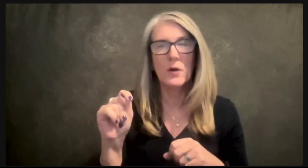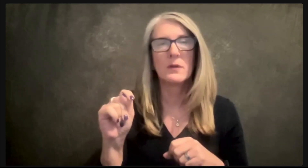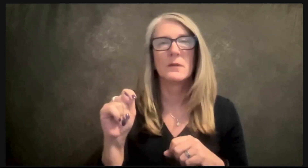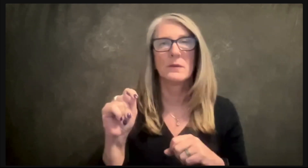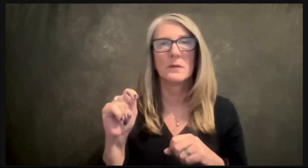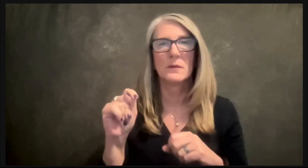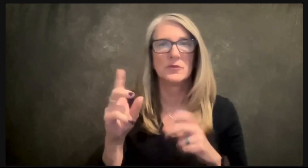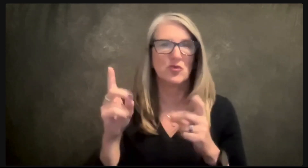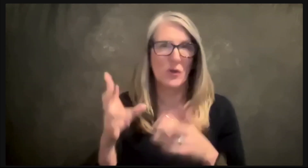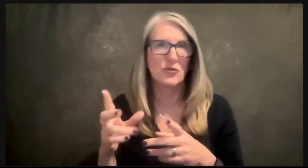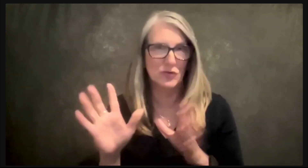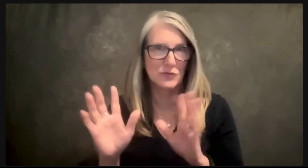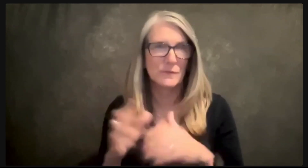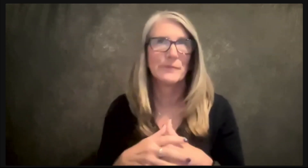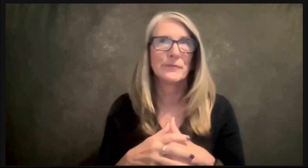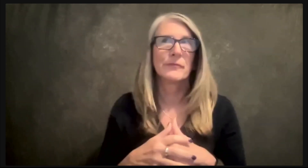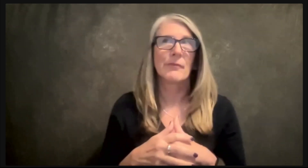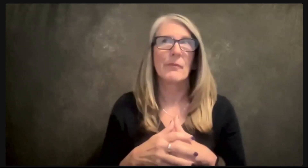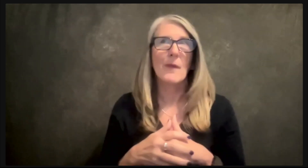I am the strategic support director.